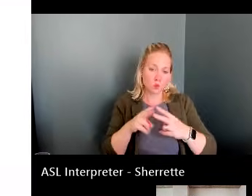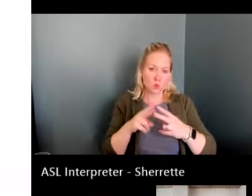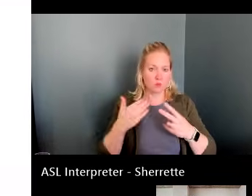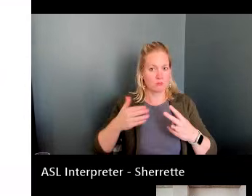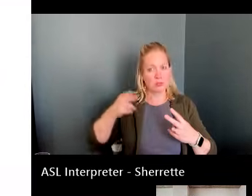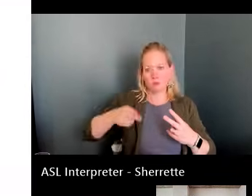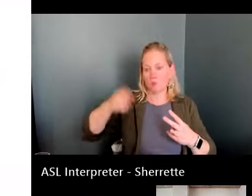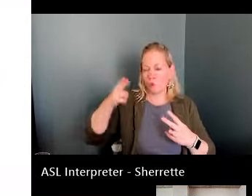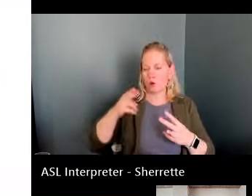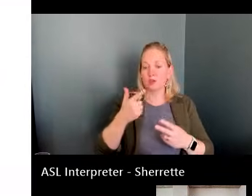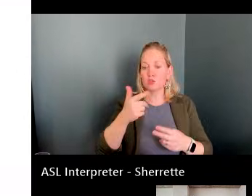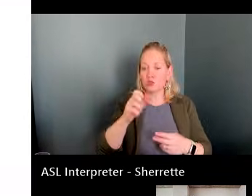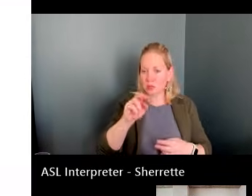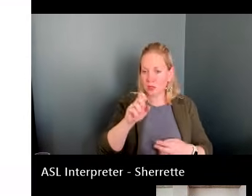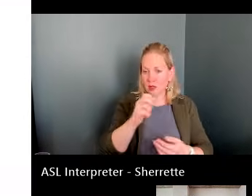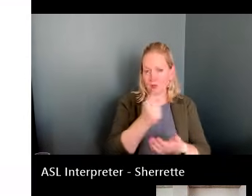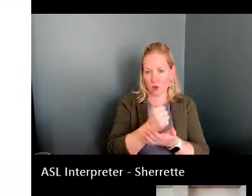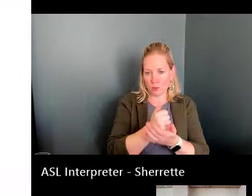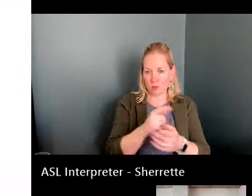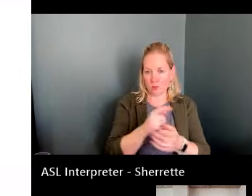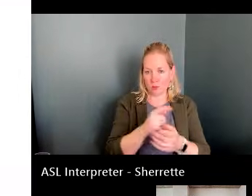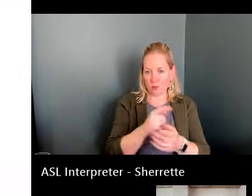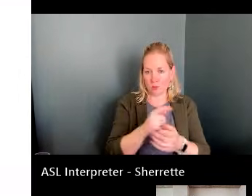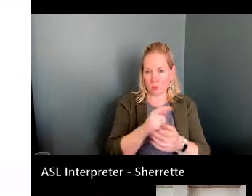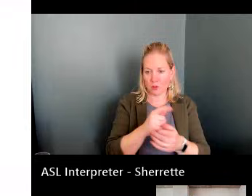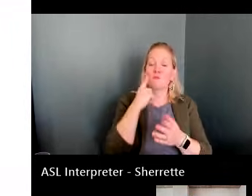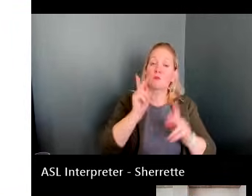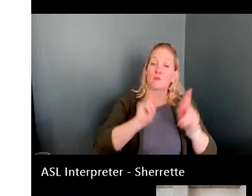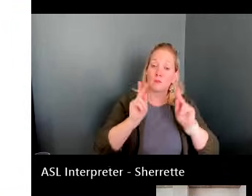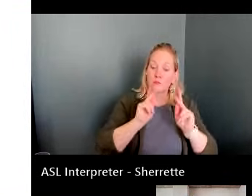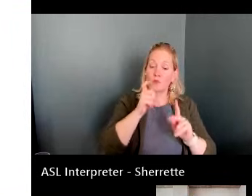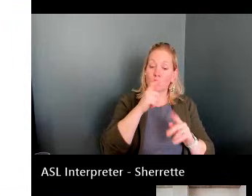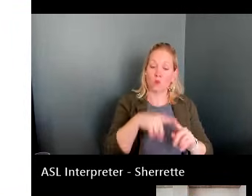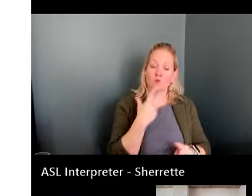therapies for treating individuals with sickle cell disease 12 years and older.